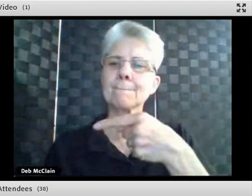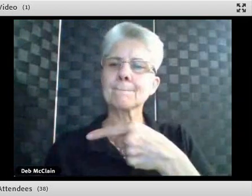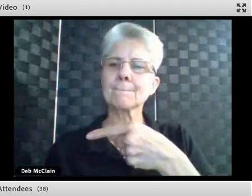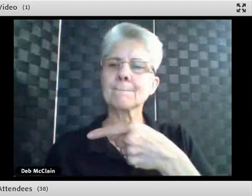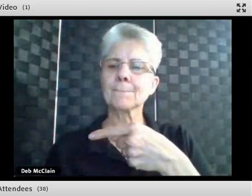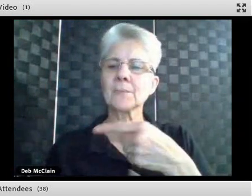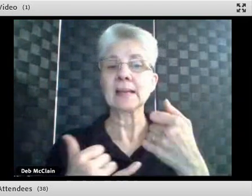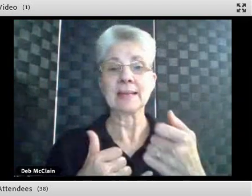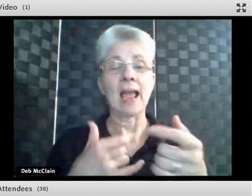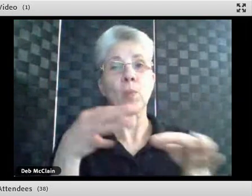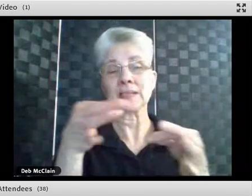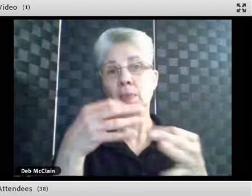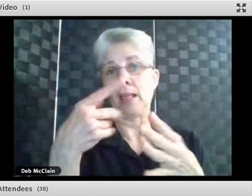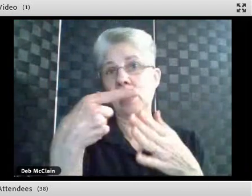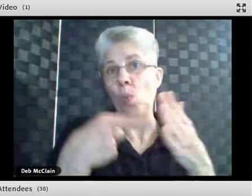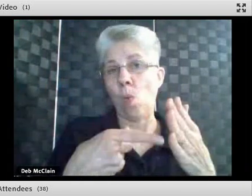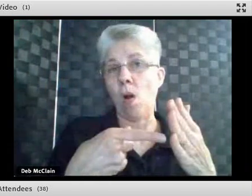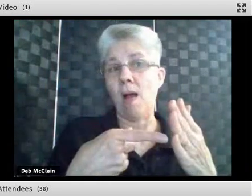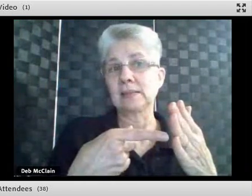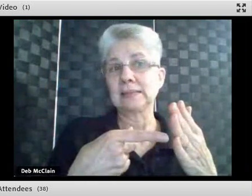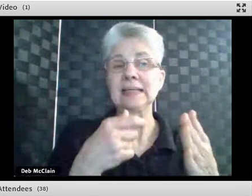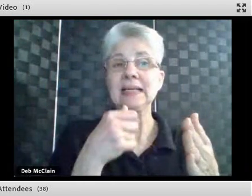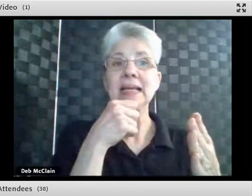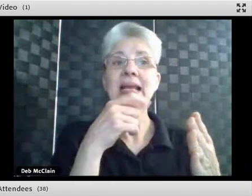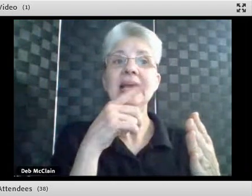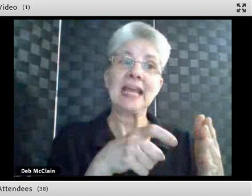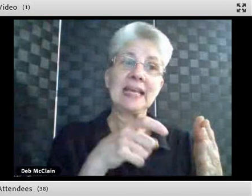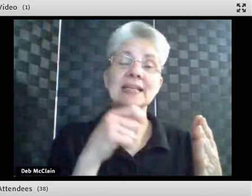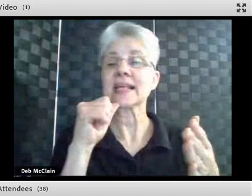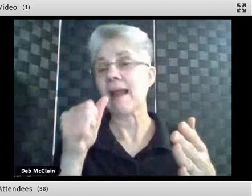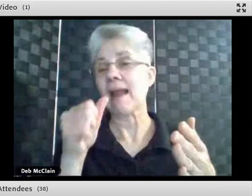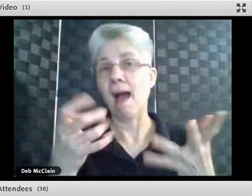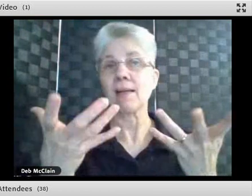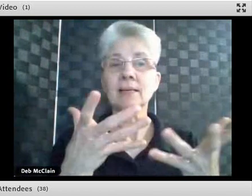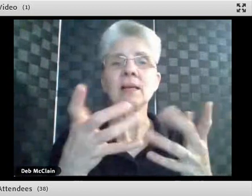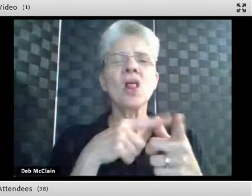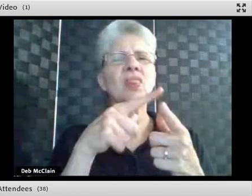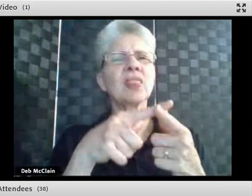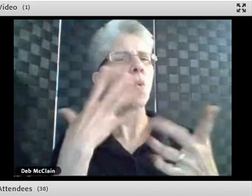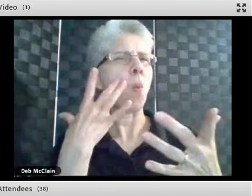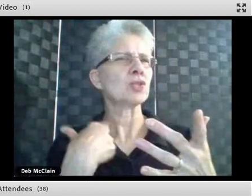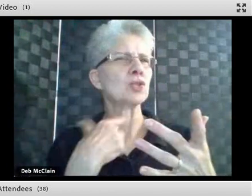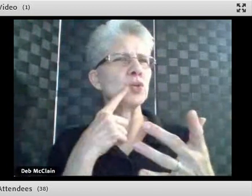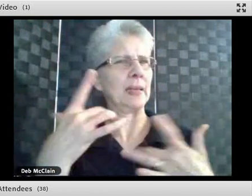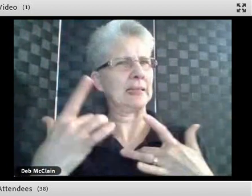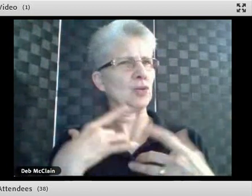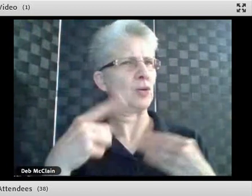So now that I've talked about what digital preservation is and it isn't, why should you be concerned?